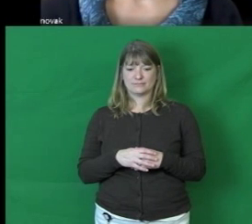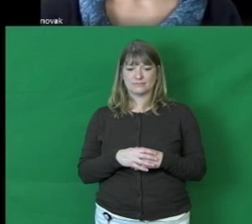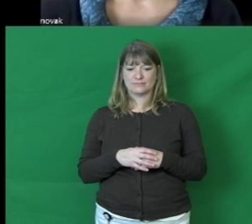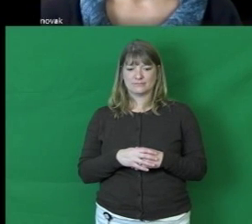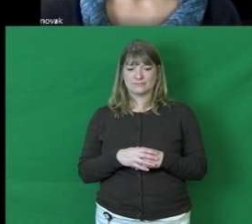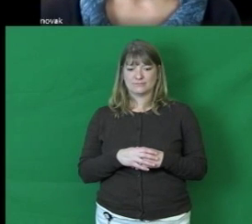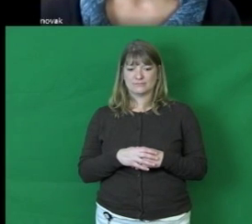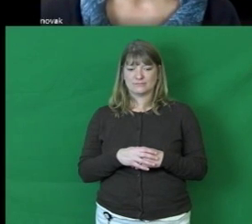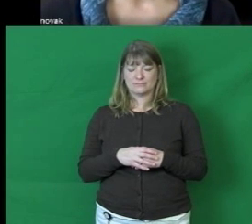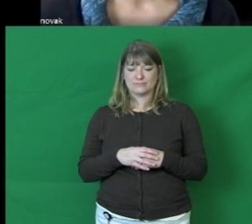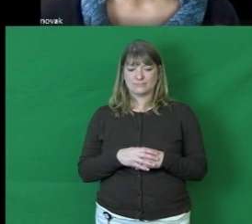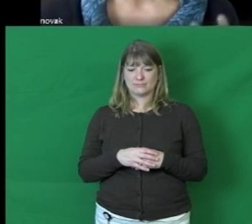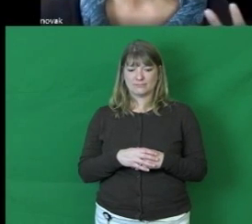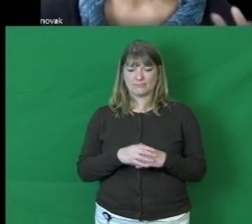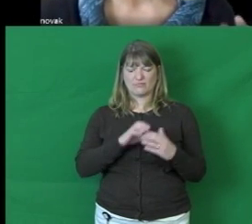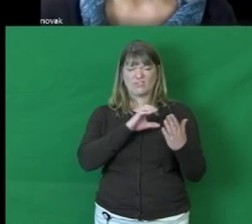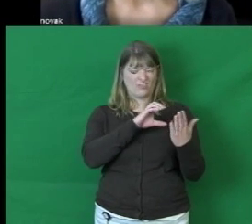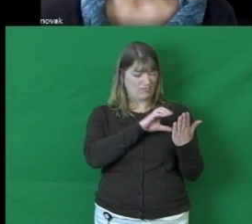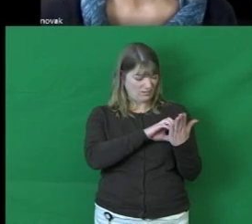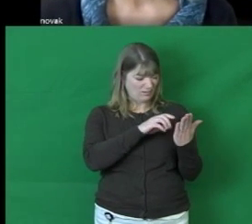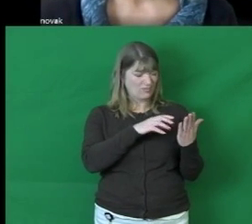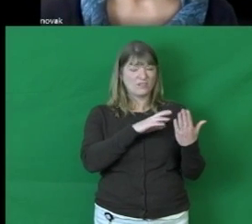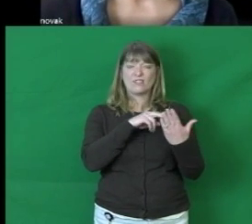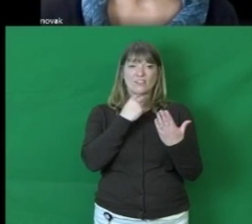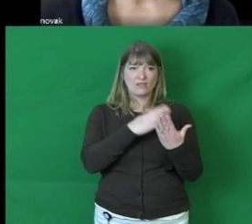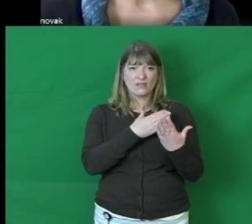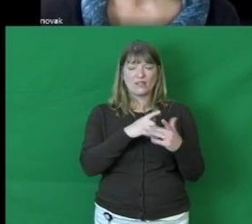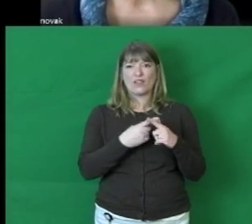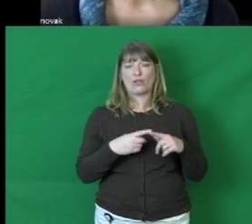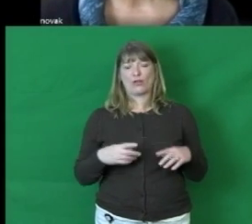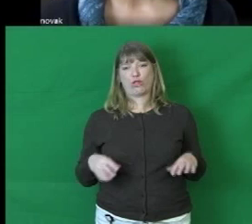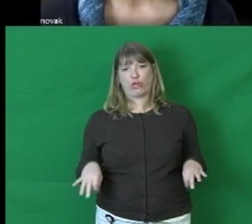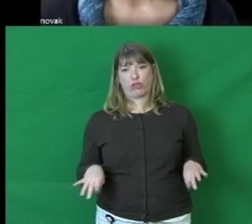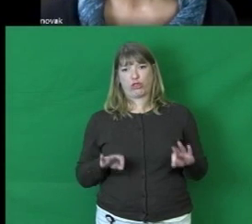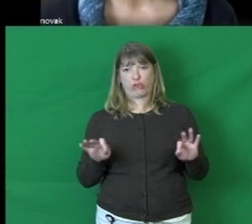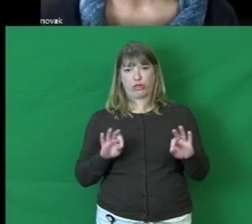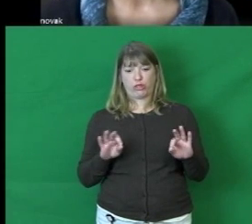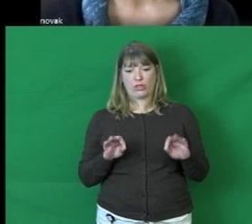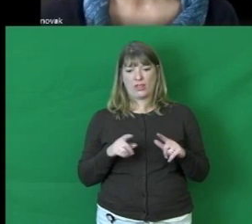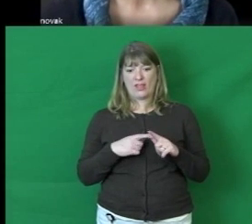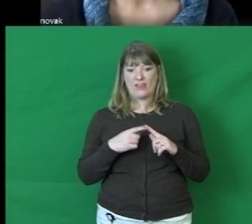So after the verse feels very hopeless, she then brings us the chorus of Firework,